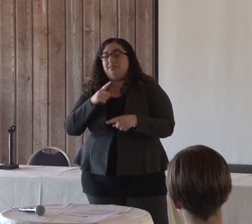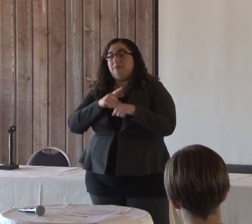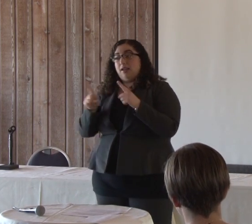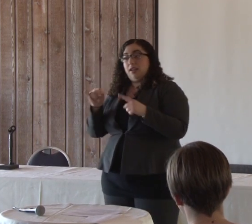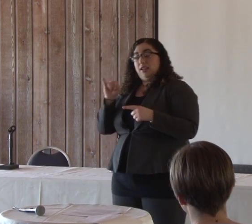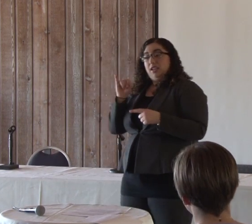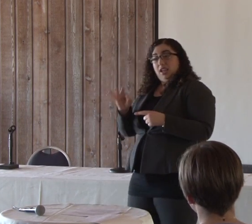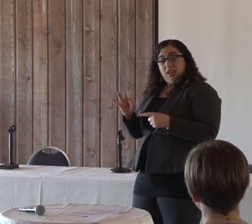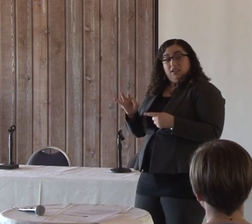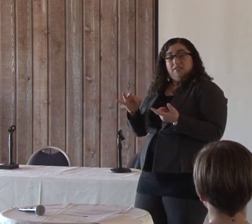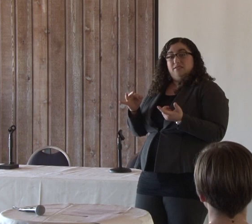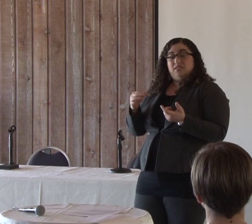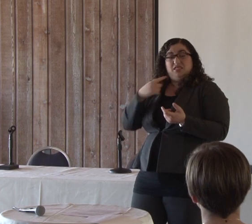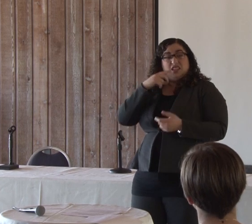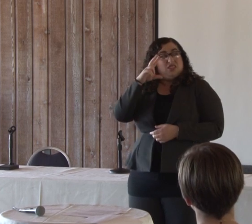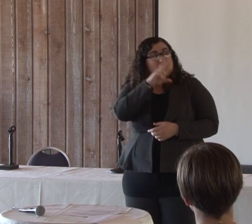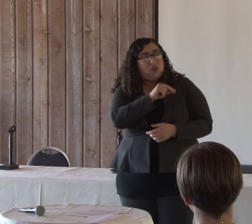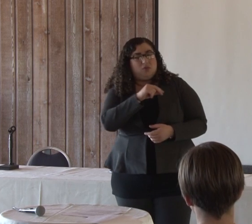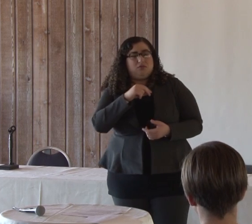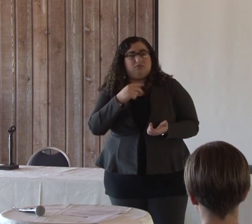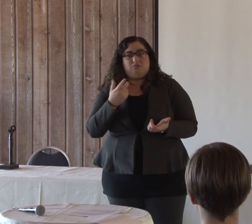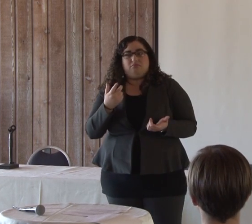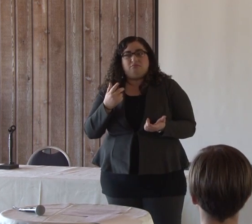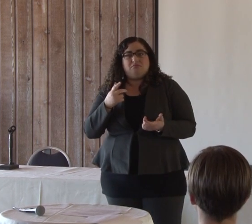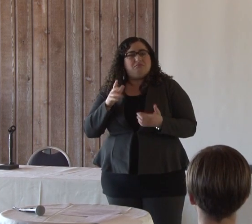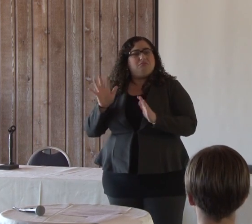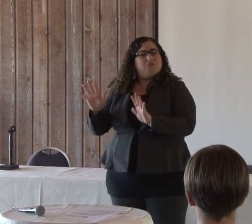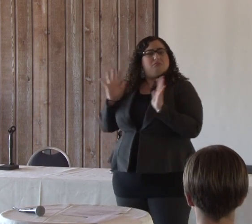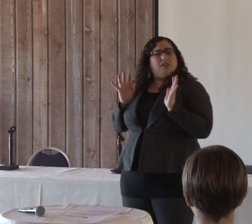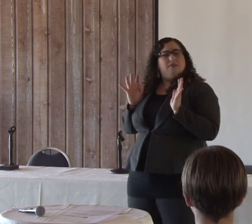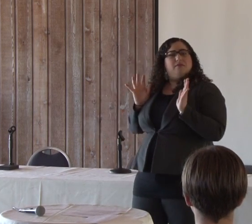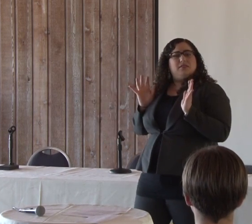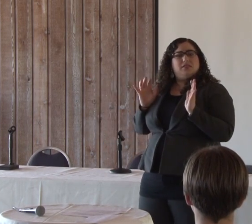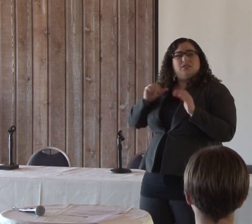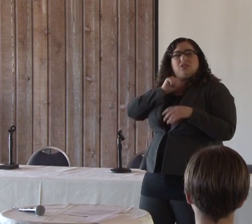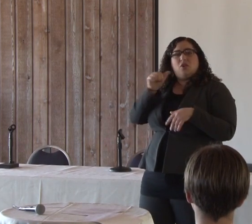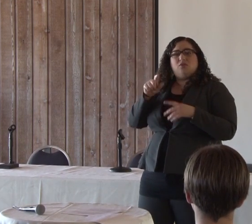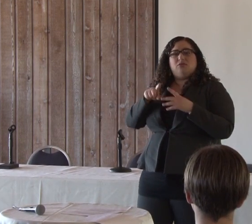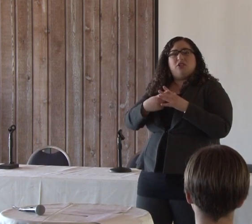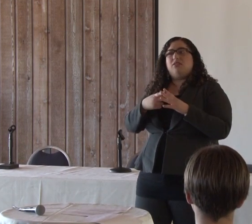yes please. Right. I don't understand what she's saying. But suppose I tell them that